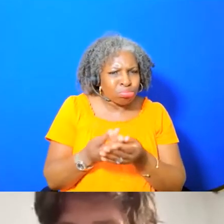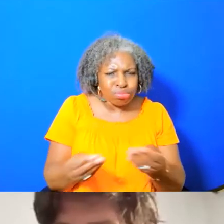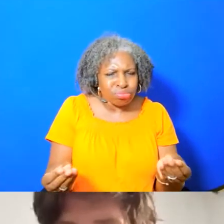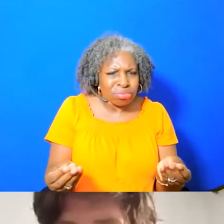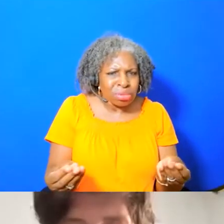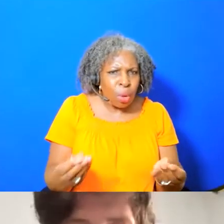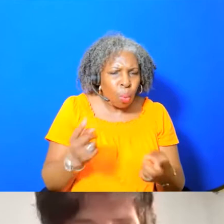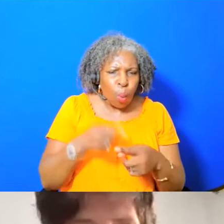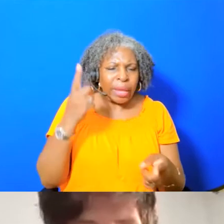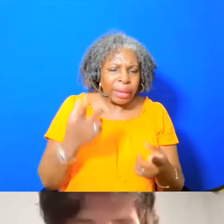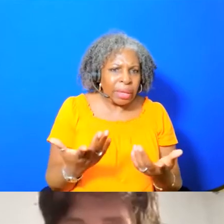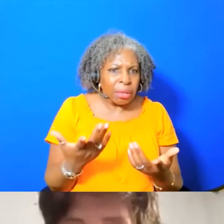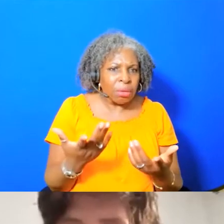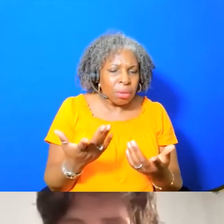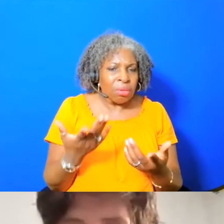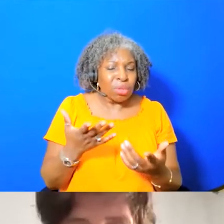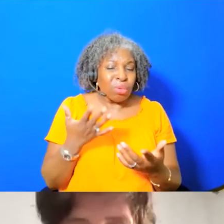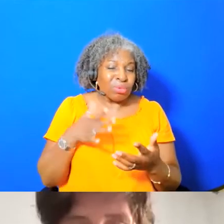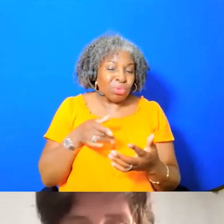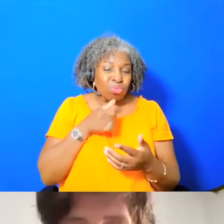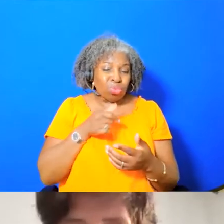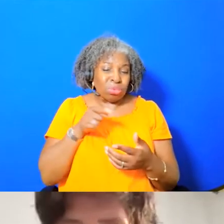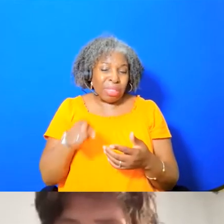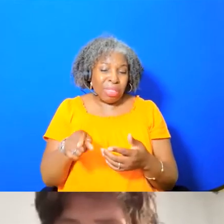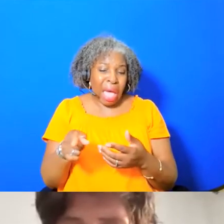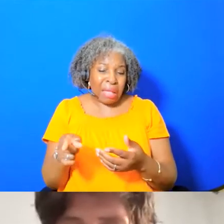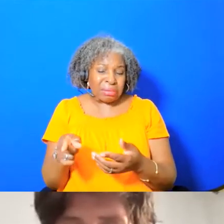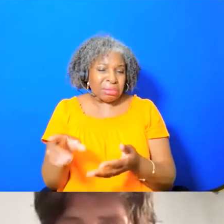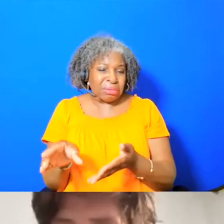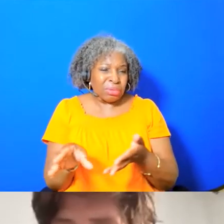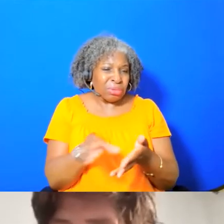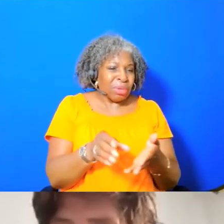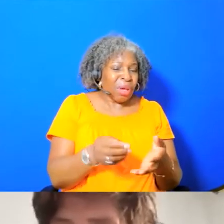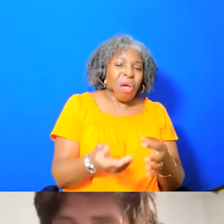a lot of them essentially, and that kind of communal nature of how it is built.